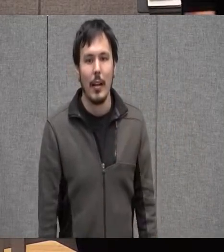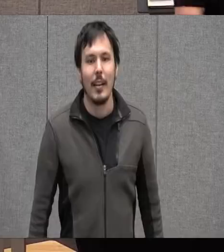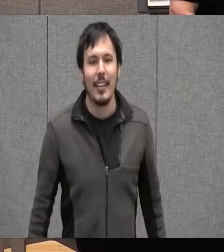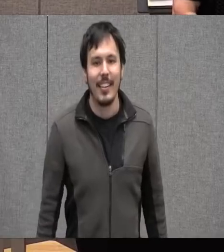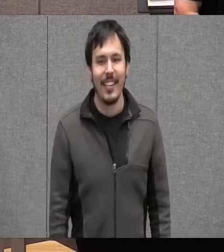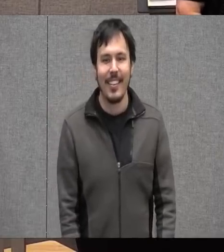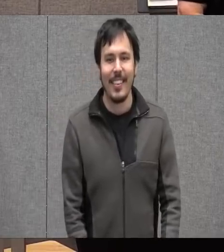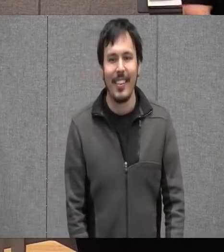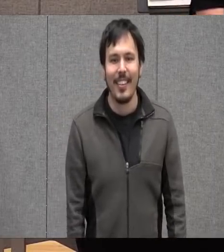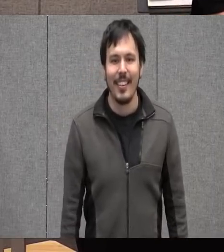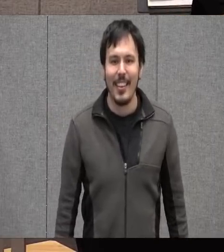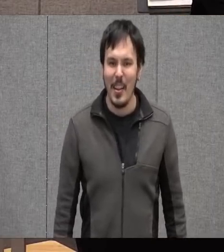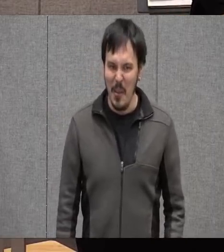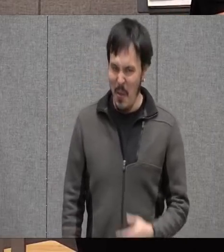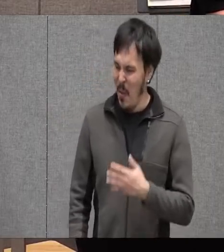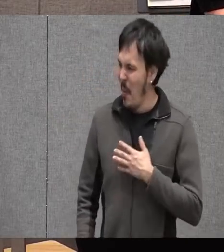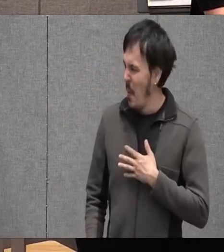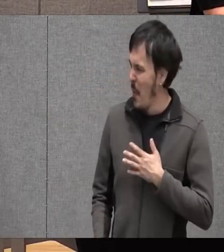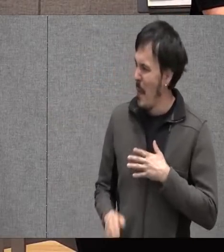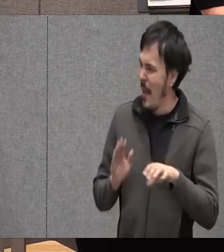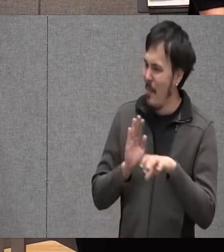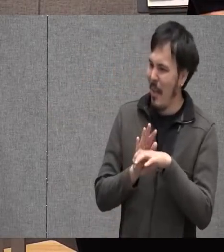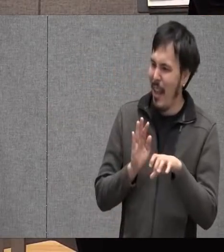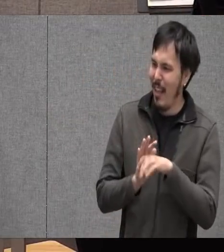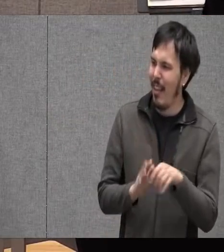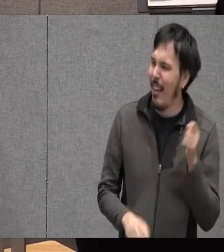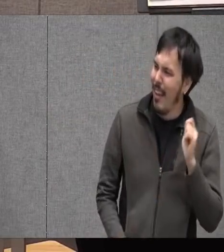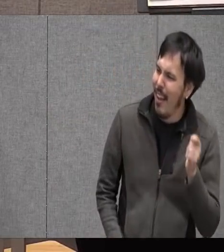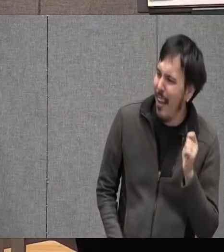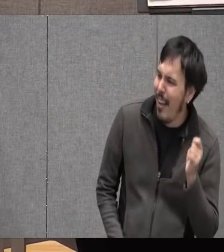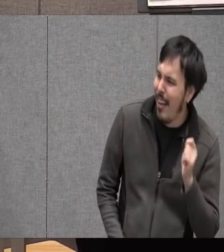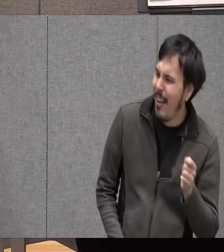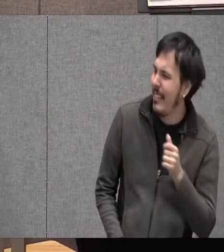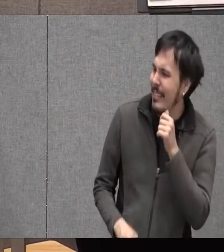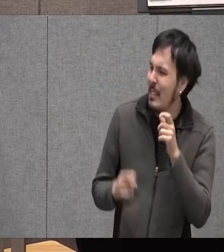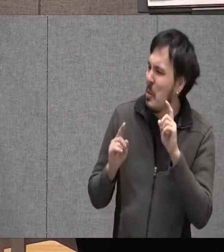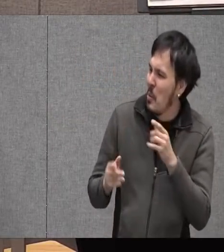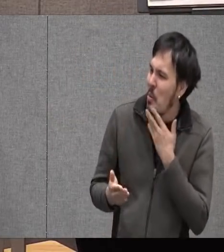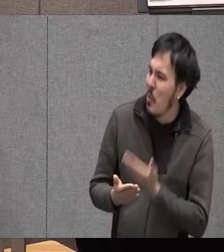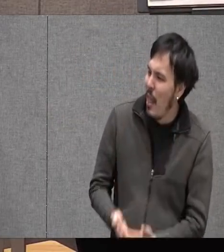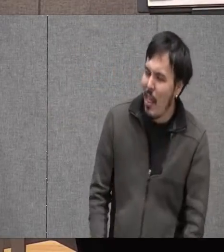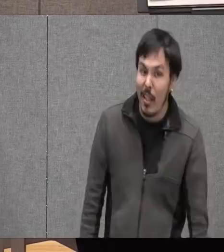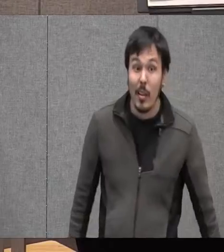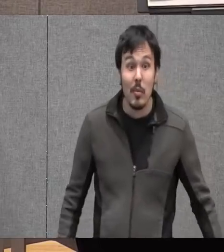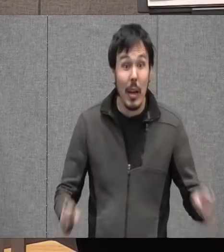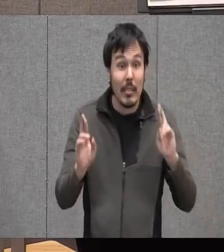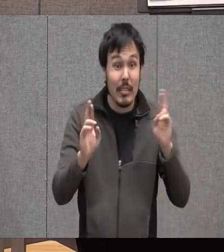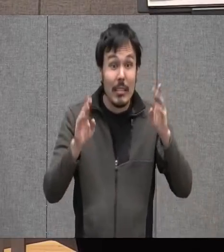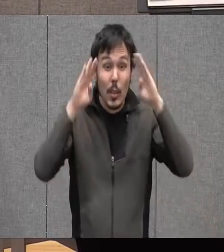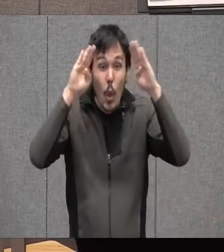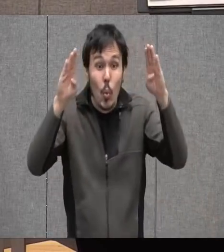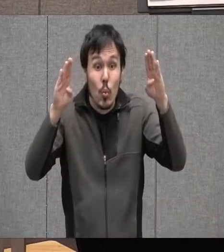Okay, my bell's a little defective. Okay, all right. - We'll try. You ready? Ready, salute, okay.